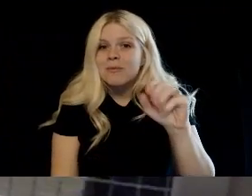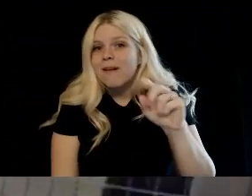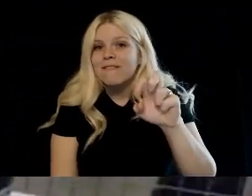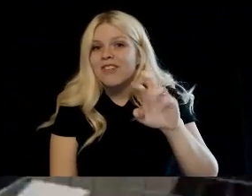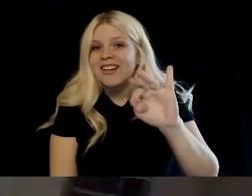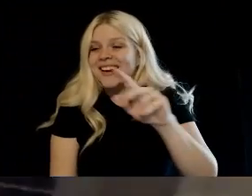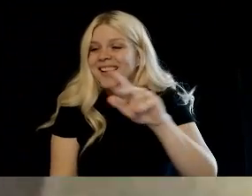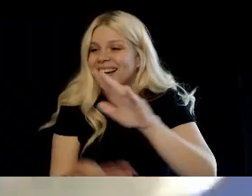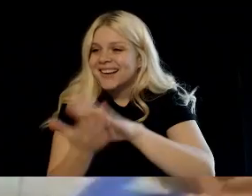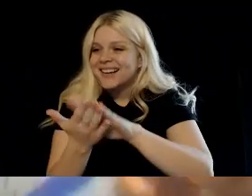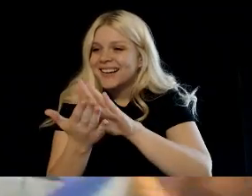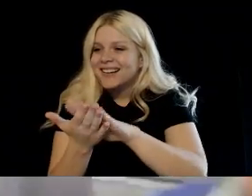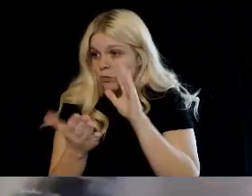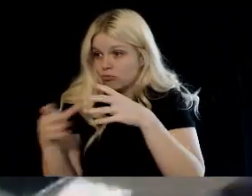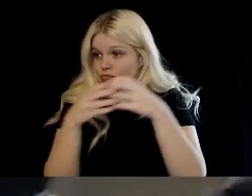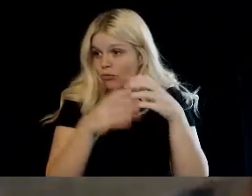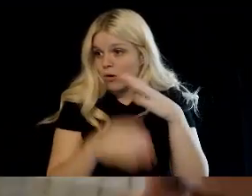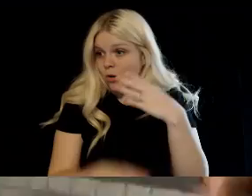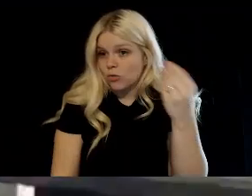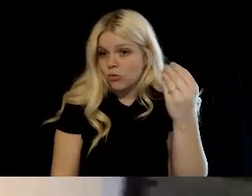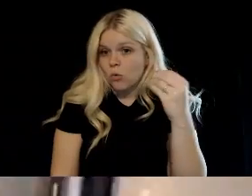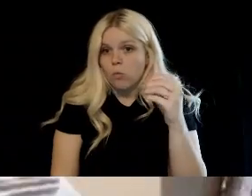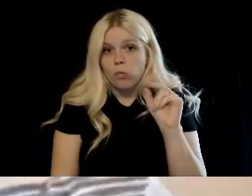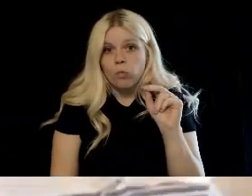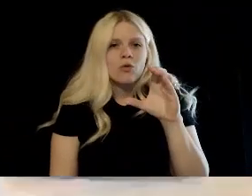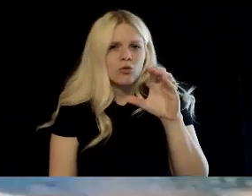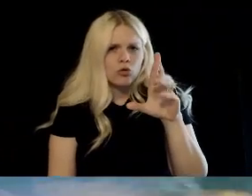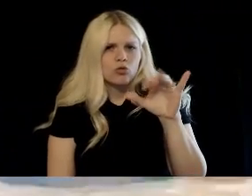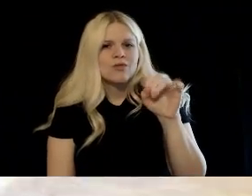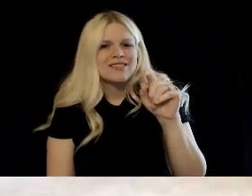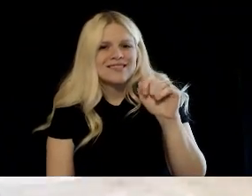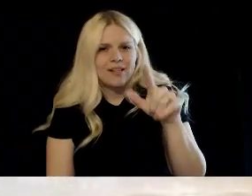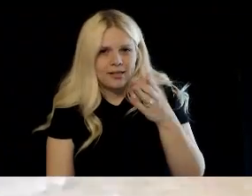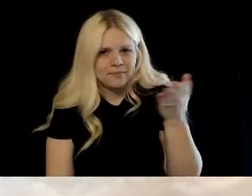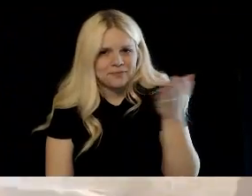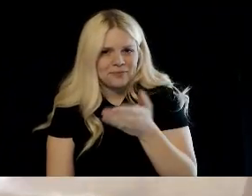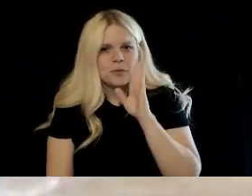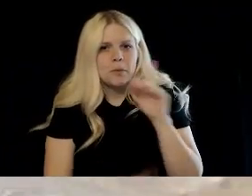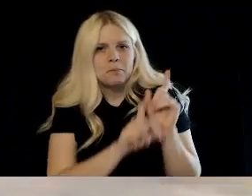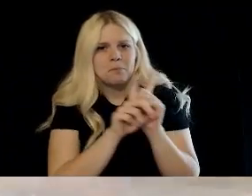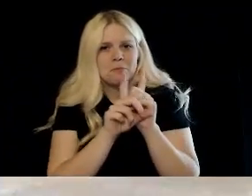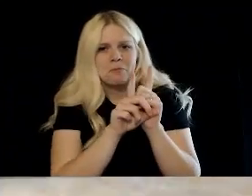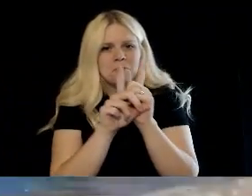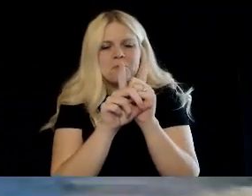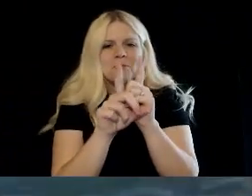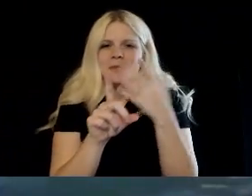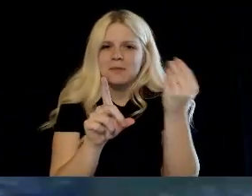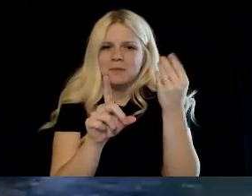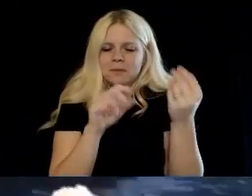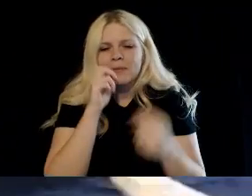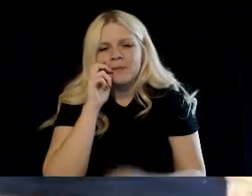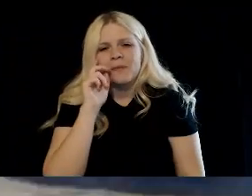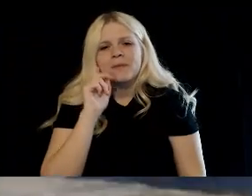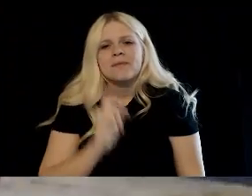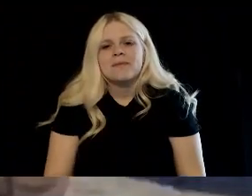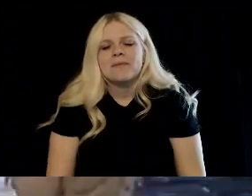Alright, Crystal who was hiding behind the ladder is gonna take us out on the island. That's why I was wearing the life jacket, you guys. We're